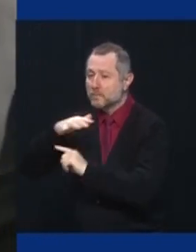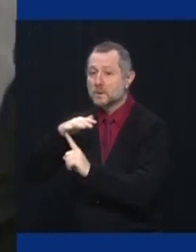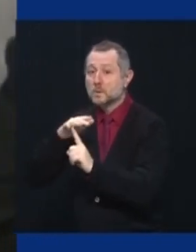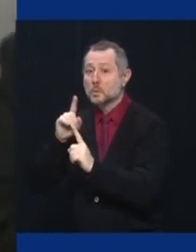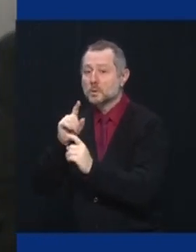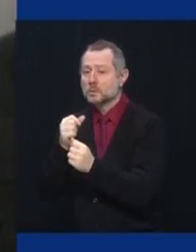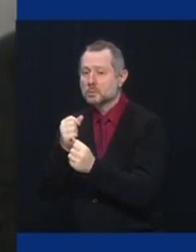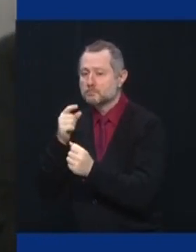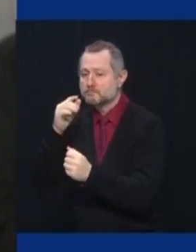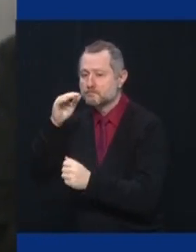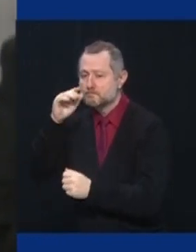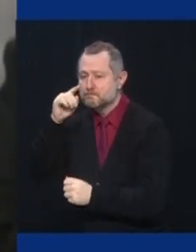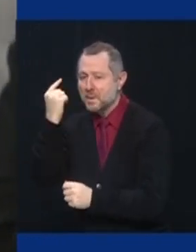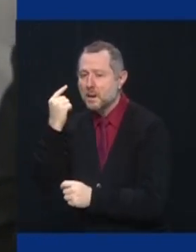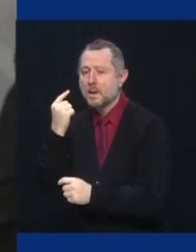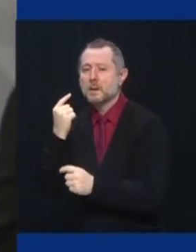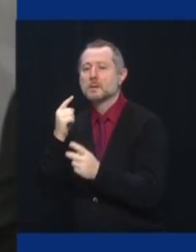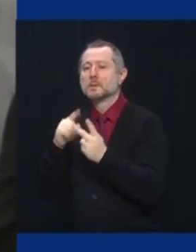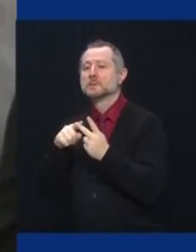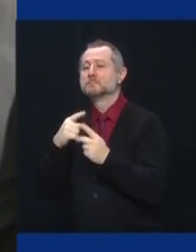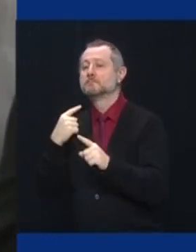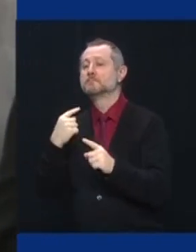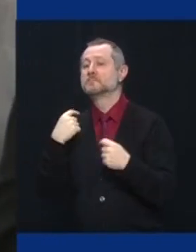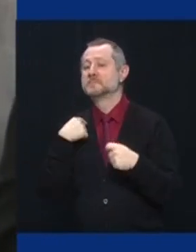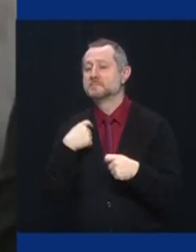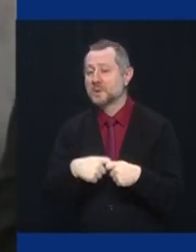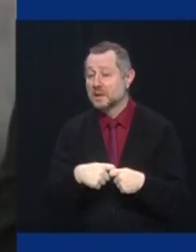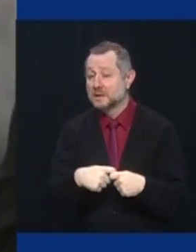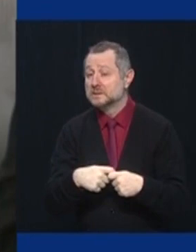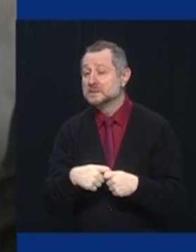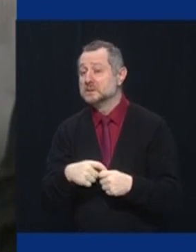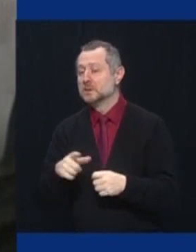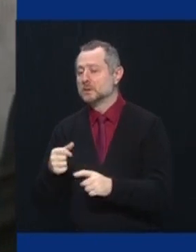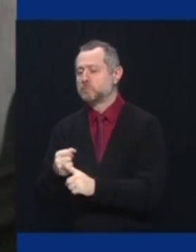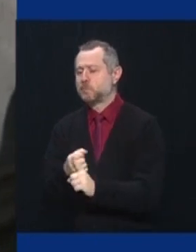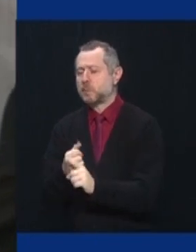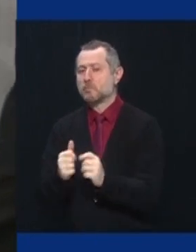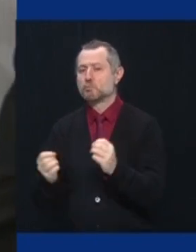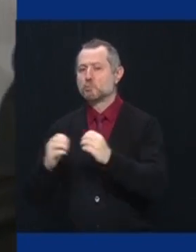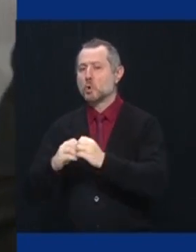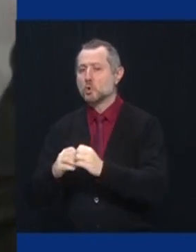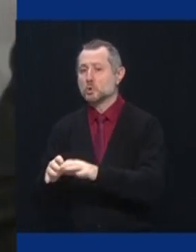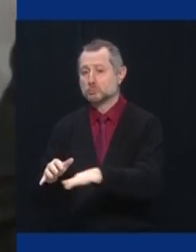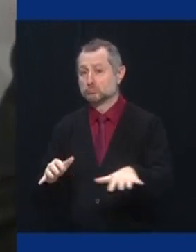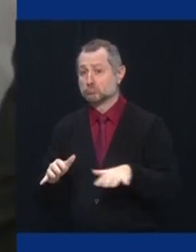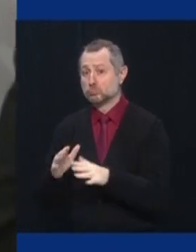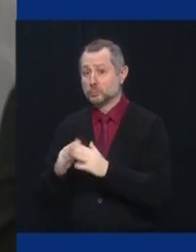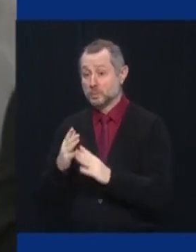CIRCUMSTANCE, IT INFECTED BLACKS AND HISPANICS MORE THAN WHITES.